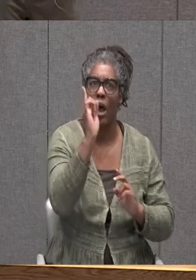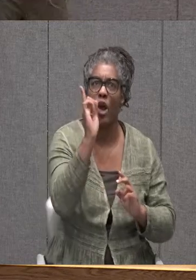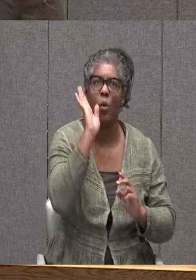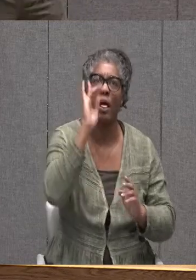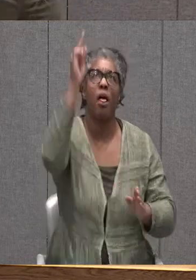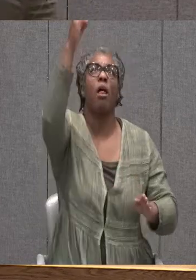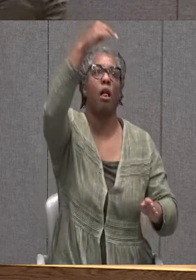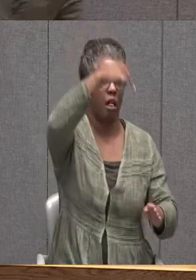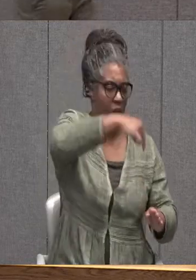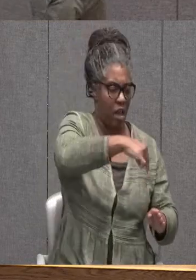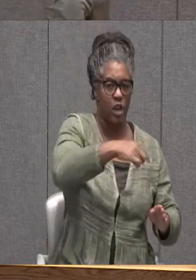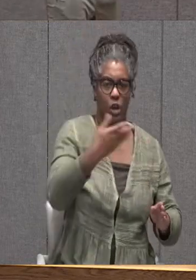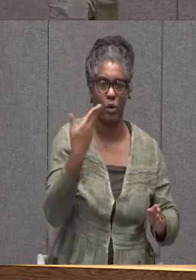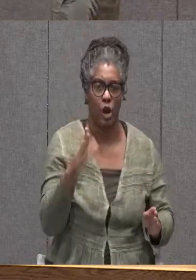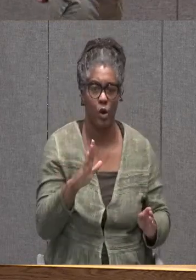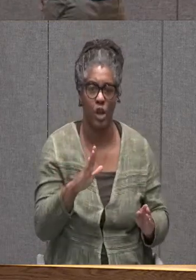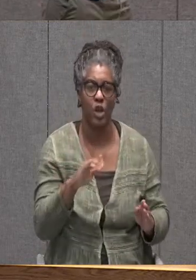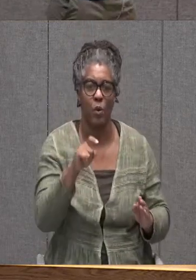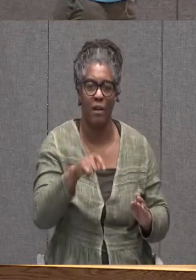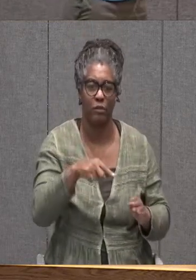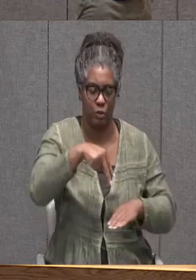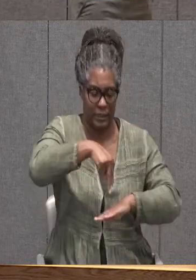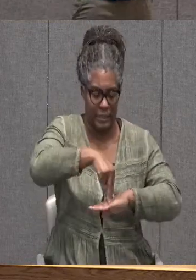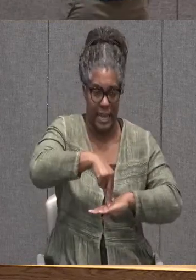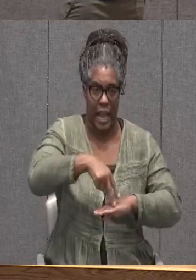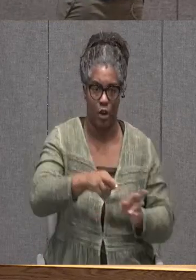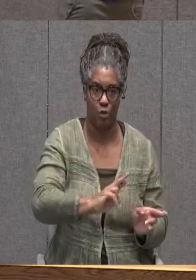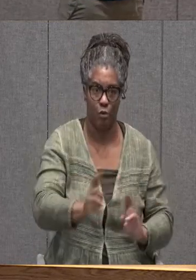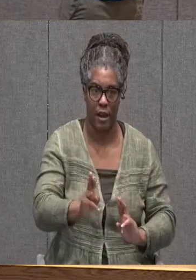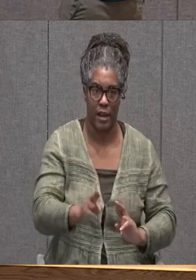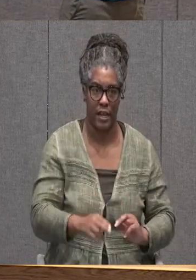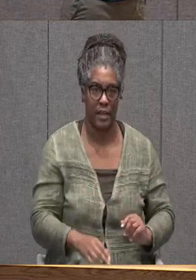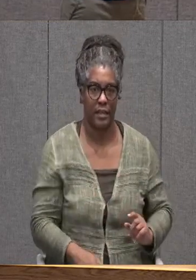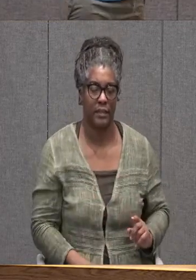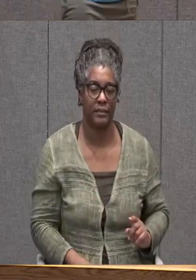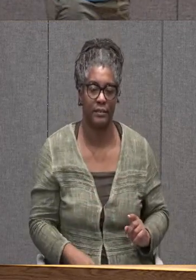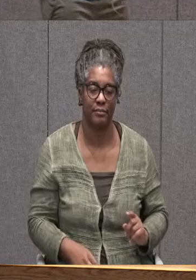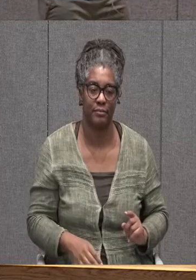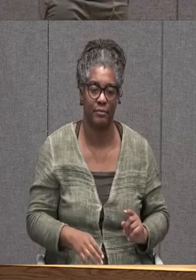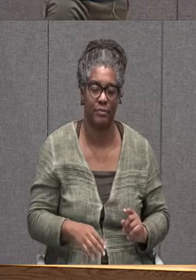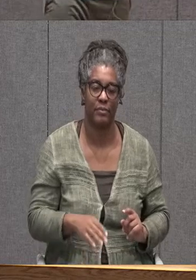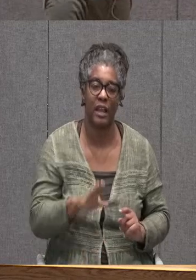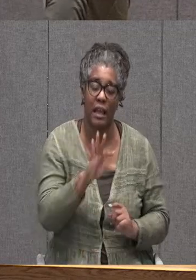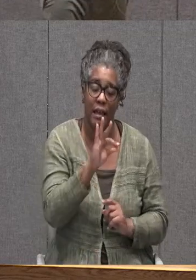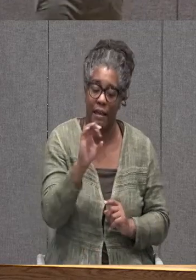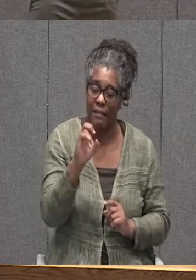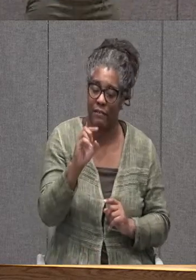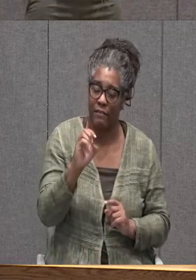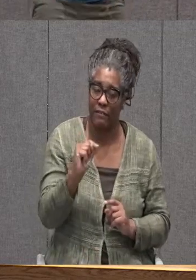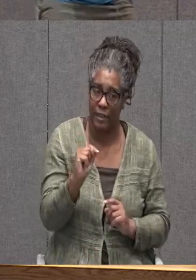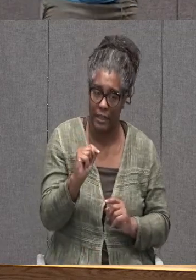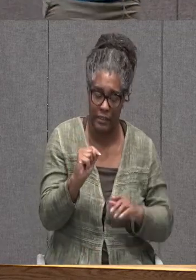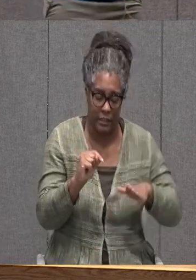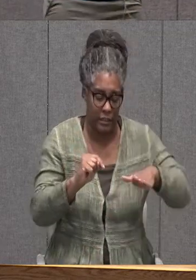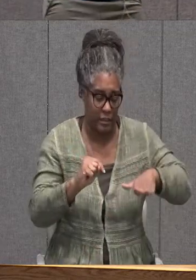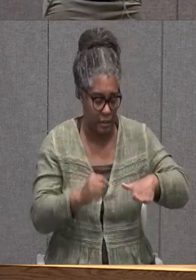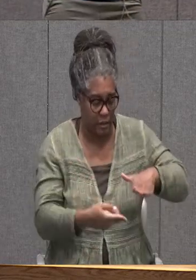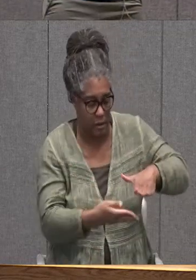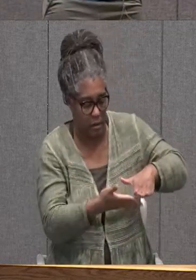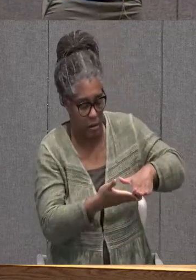or your athletic position, is with your, your weight is on the balls of your feet, your knees are bent, your chest is up,